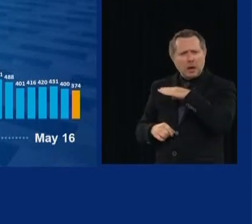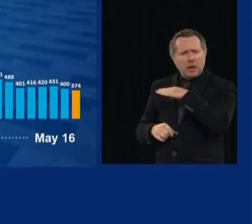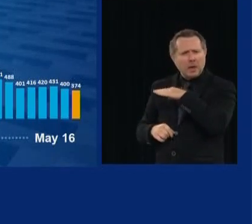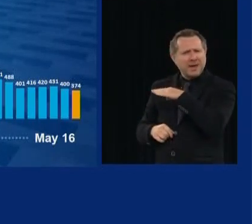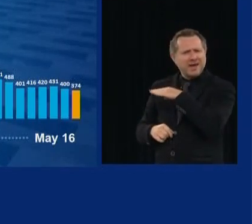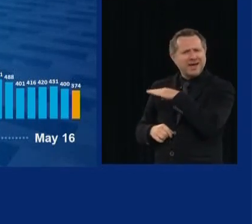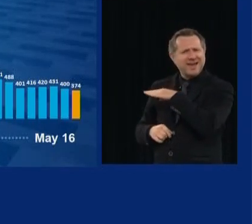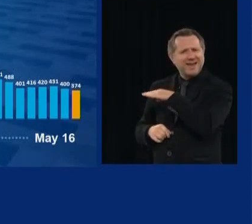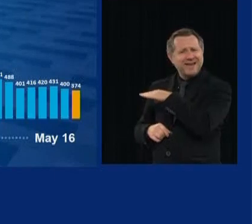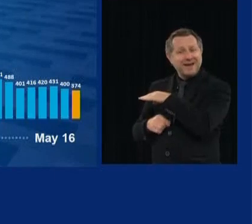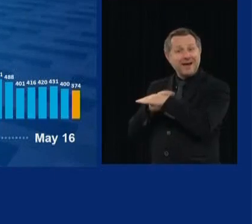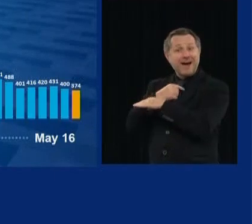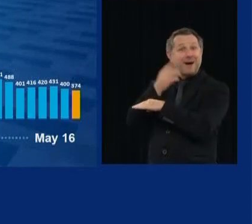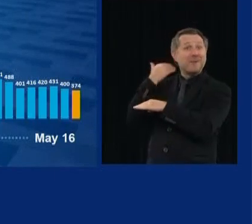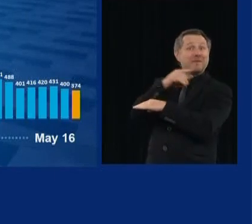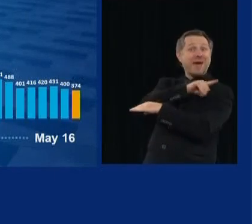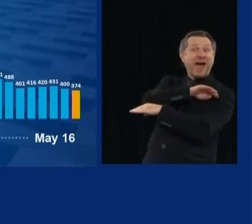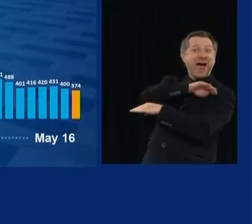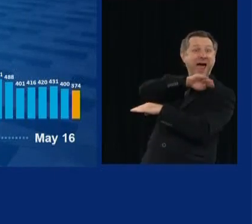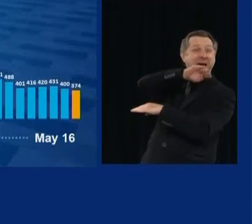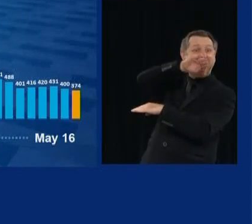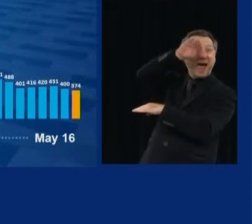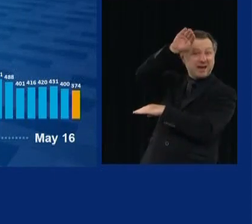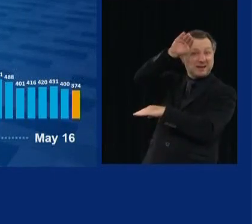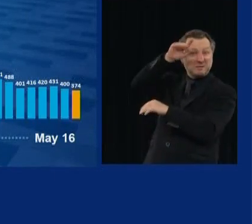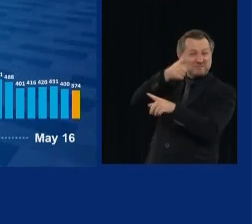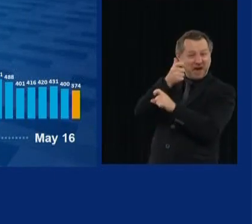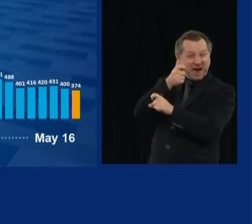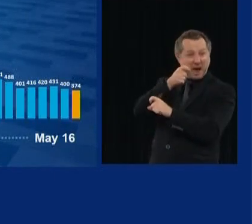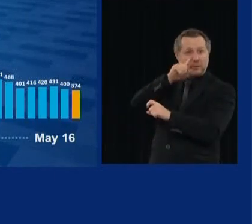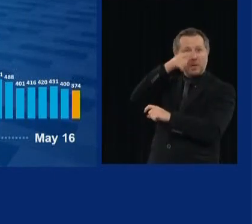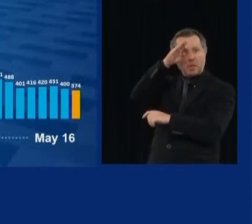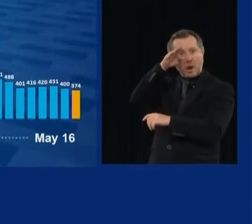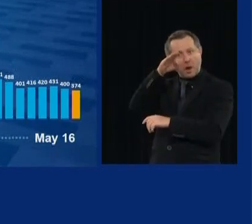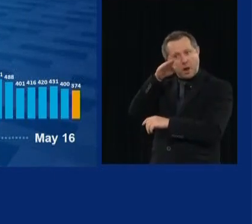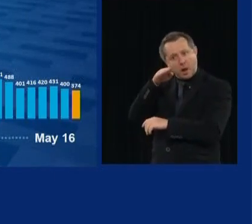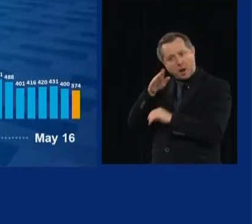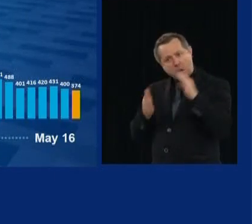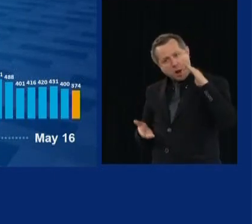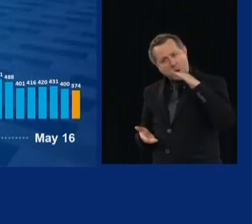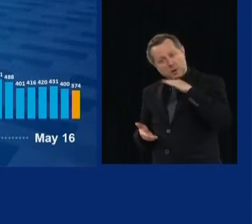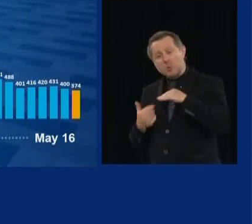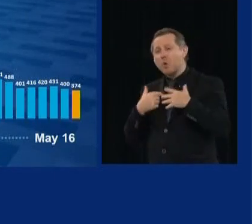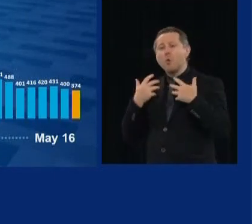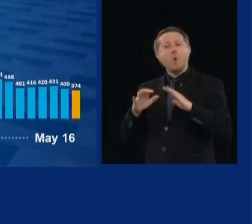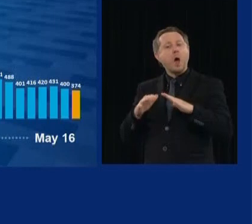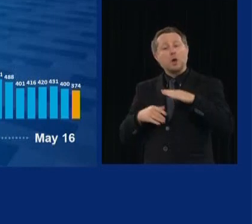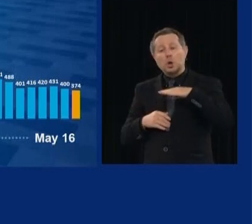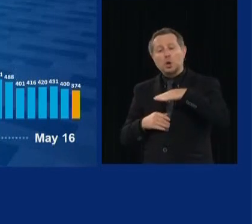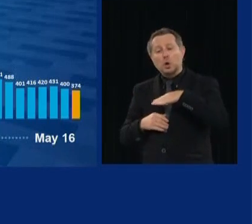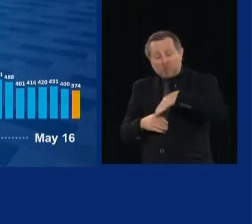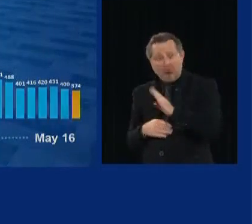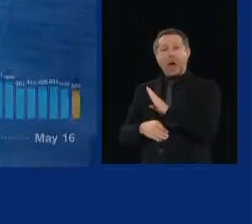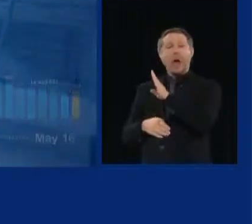MOUNTAIN GOING TO LOOK LIKE? LOOK HOW LONG IT TAKES ON THE WAY DOWN COMPARED TO ON THE WAY UP?